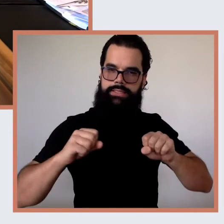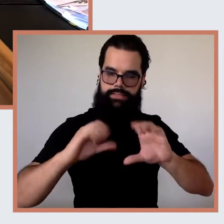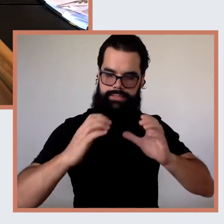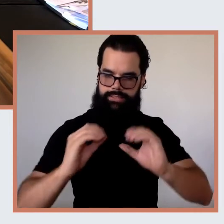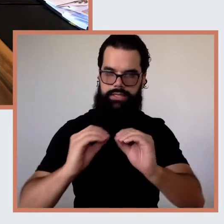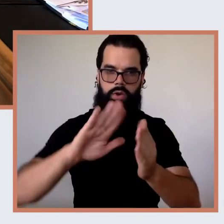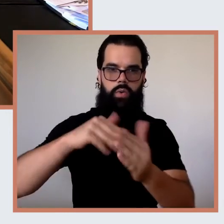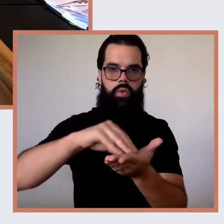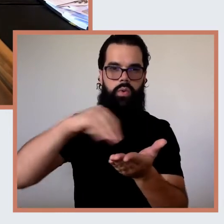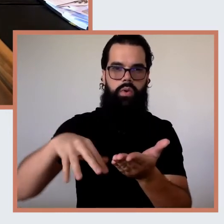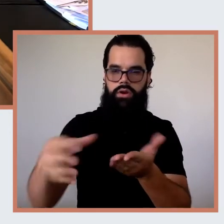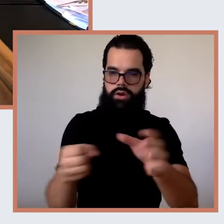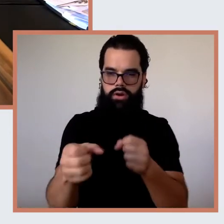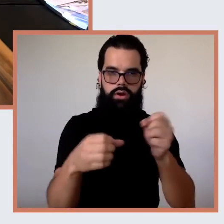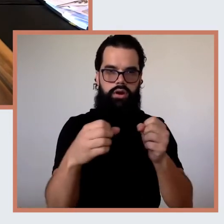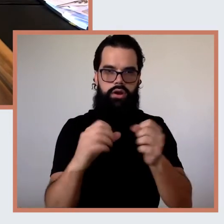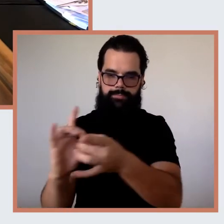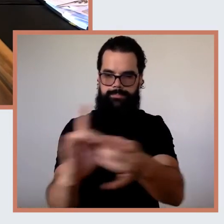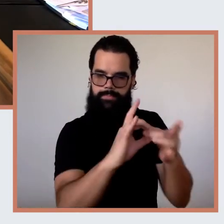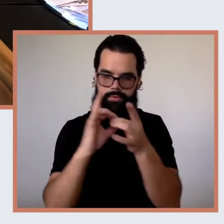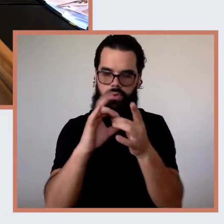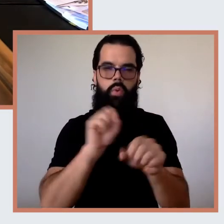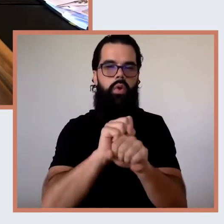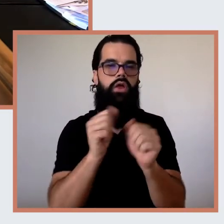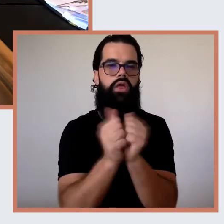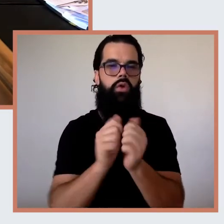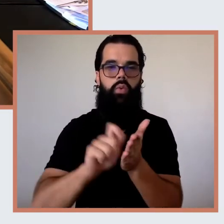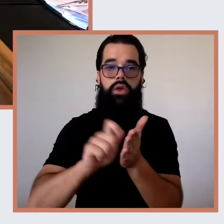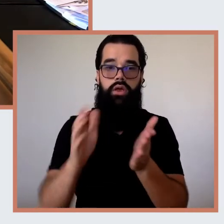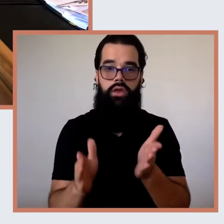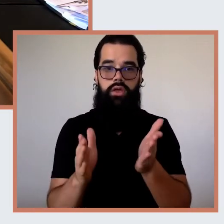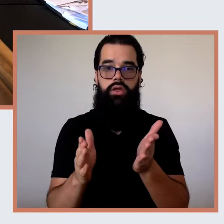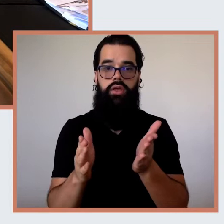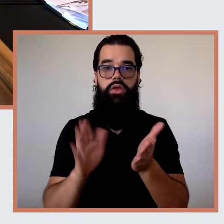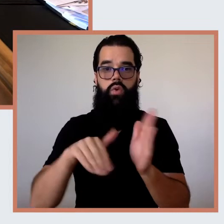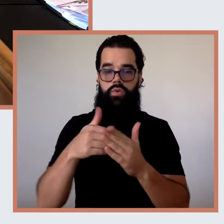So I teach a course, a credit sort of the actor and and their collaboration with writers is kind